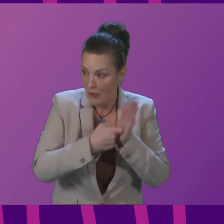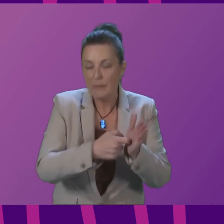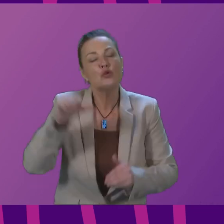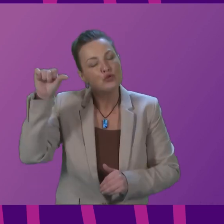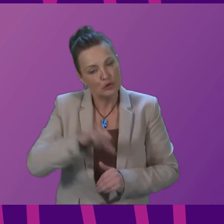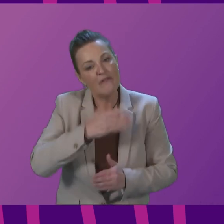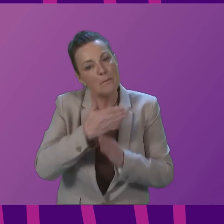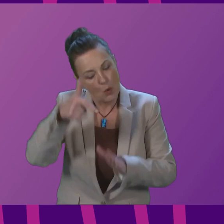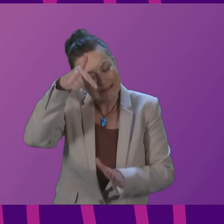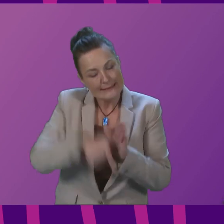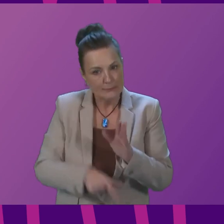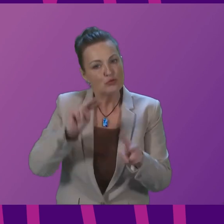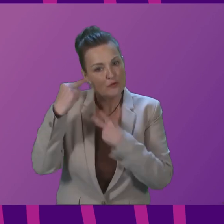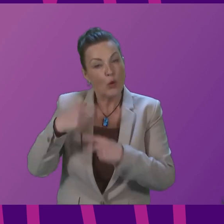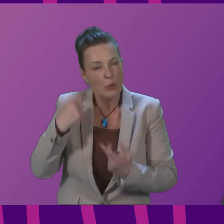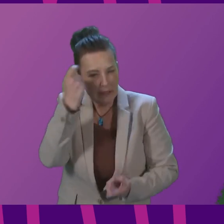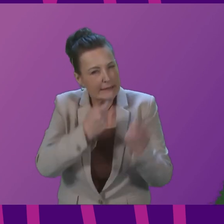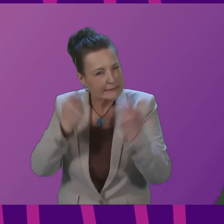review and said that we would consider the terms of that.